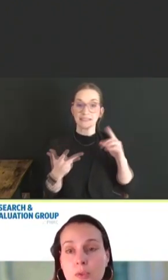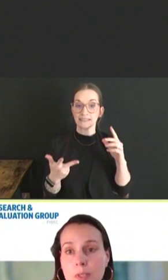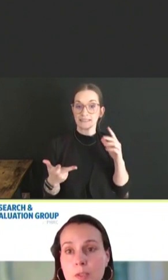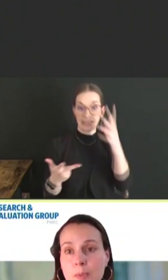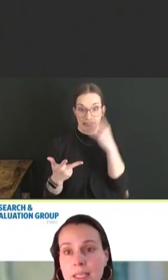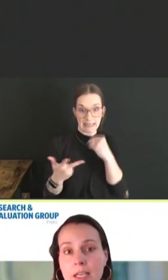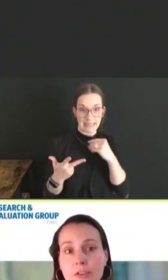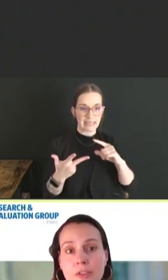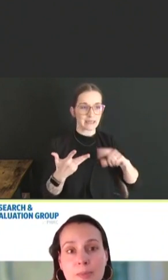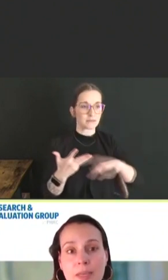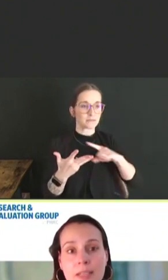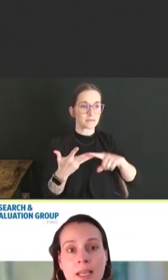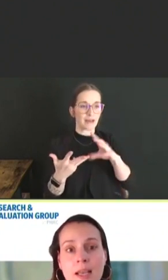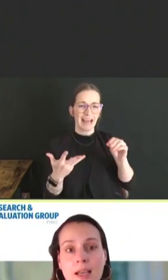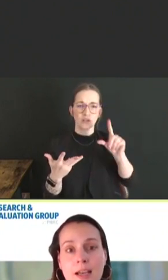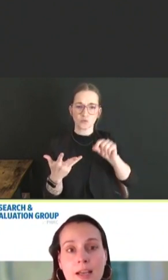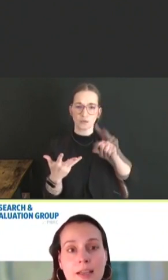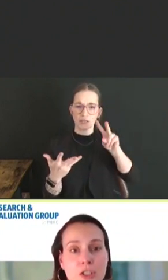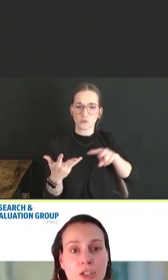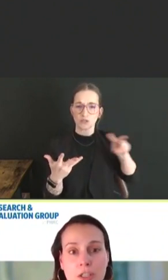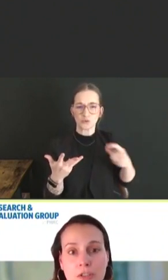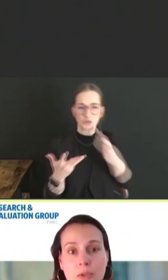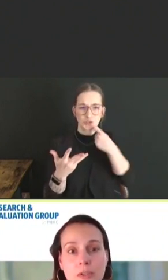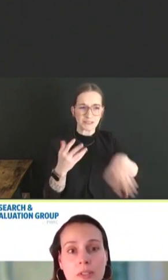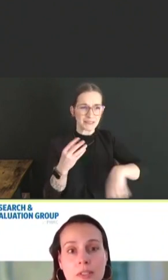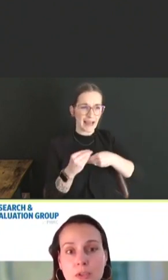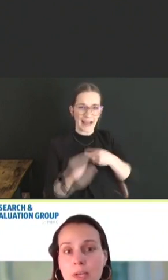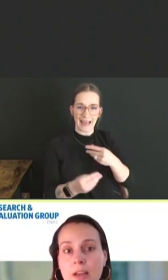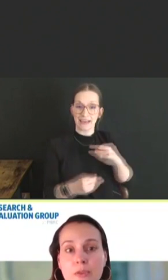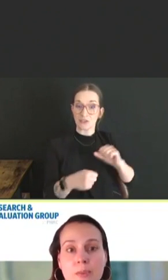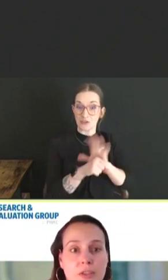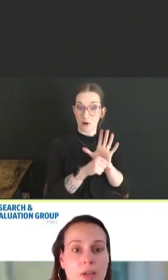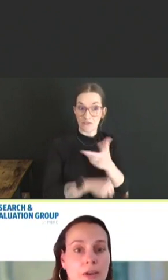we're expanding other topics each year. So, think sexual health, mental health,